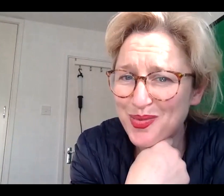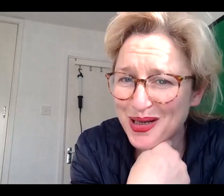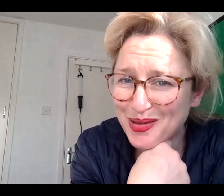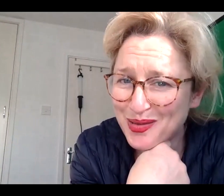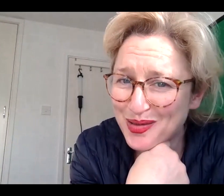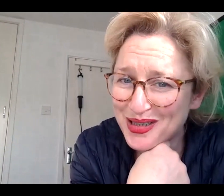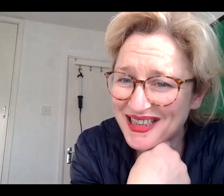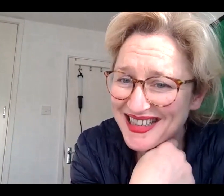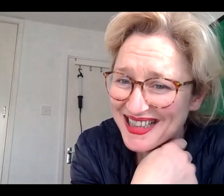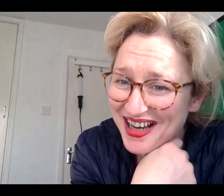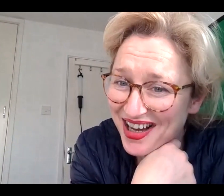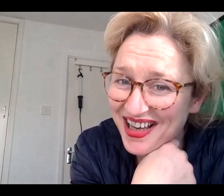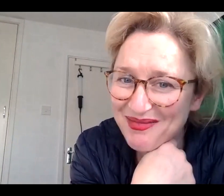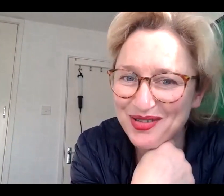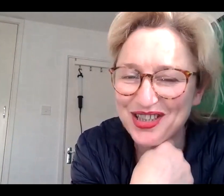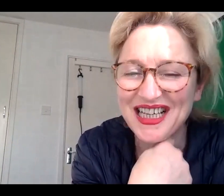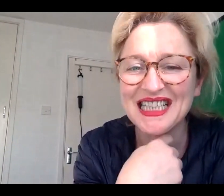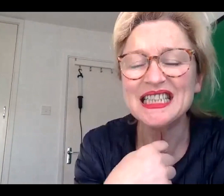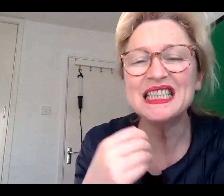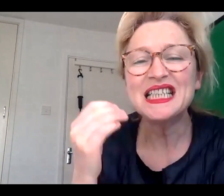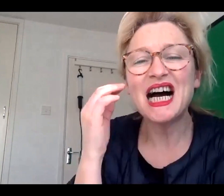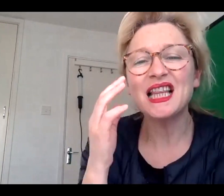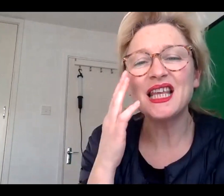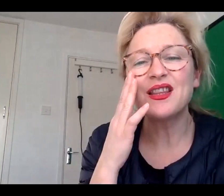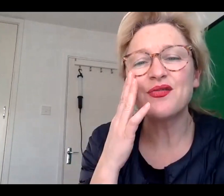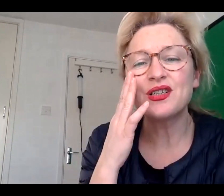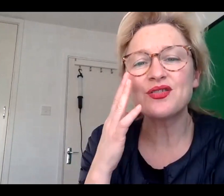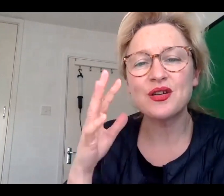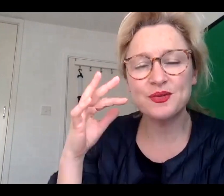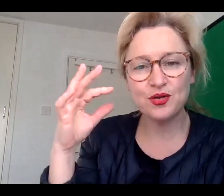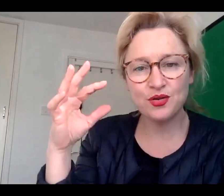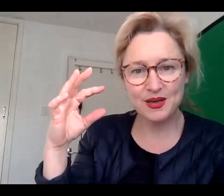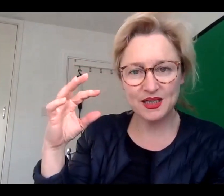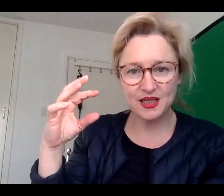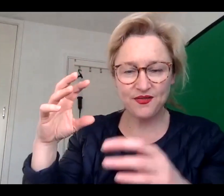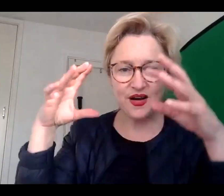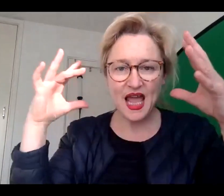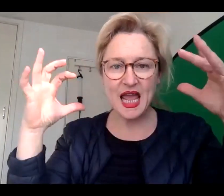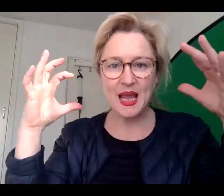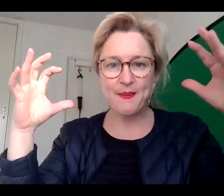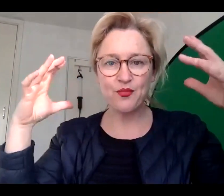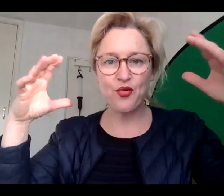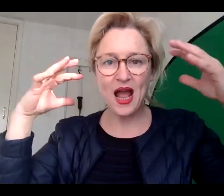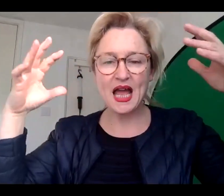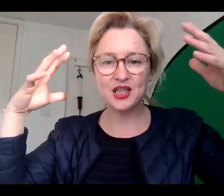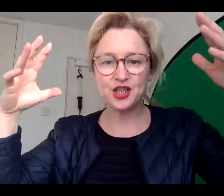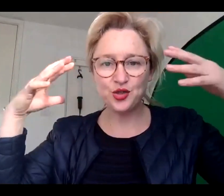be better at quoting it than I, but I think the original script talked about the flame red